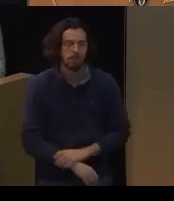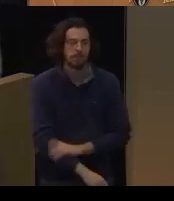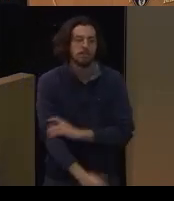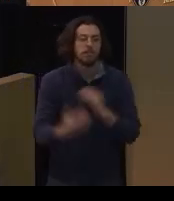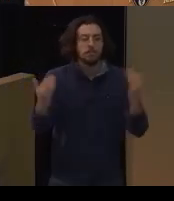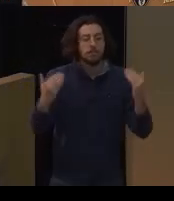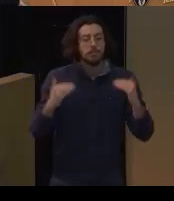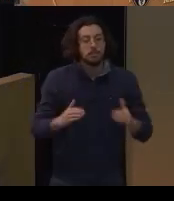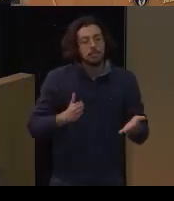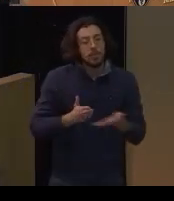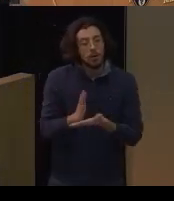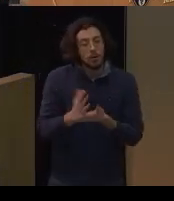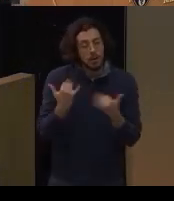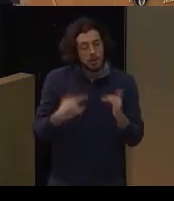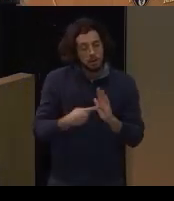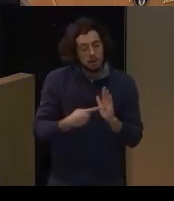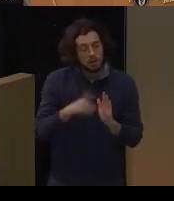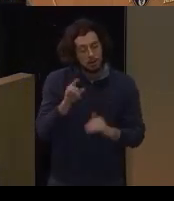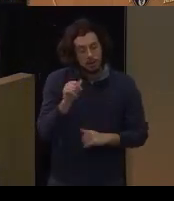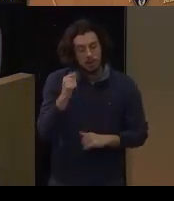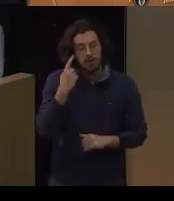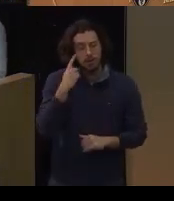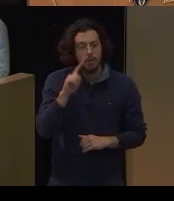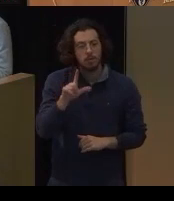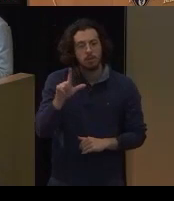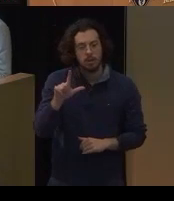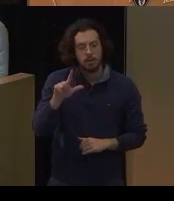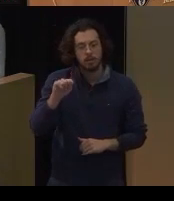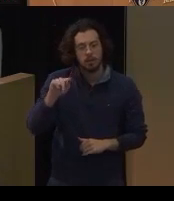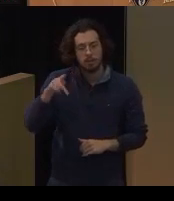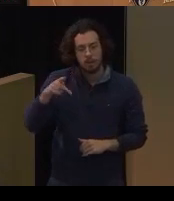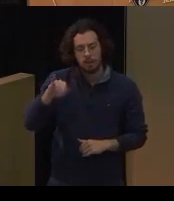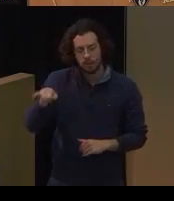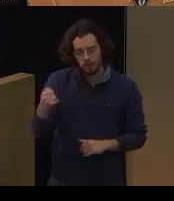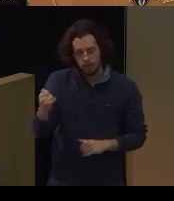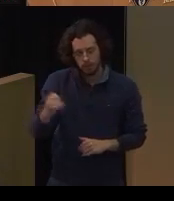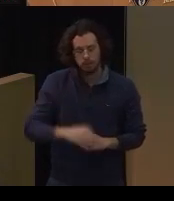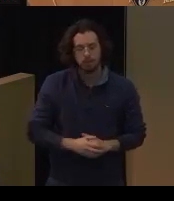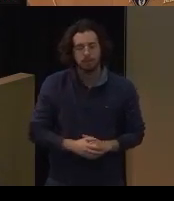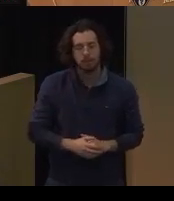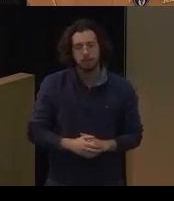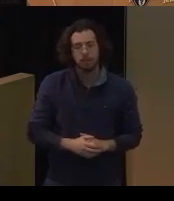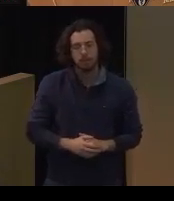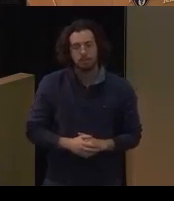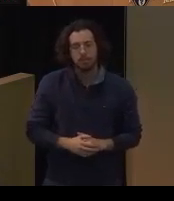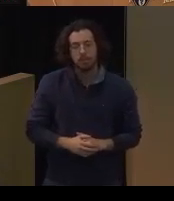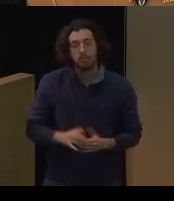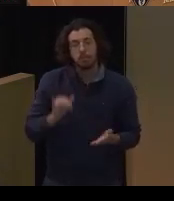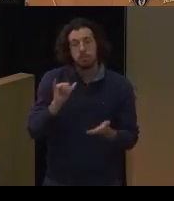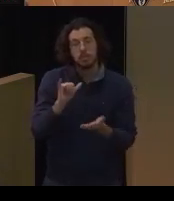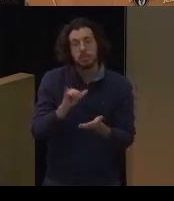okay so here I'm just going to show you the data for the ltbj um and the text Data from when we